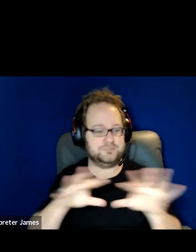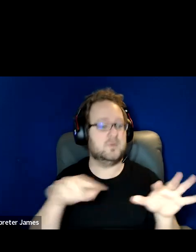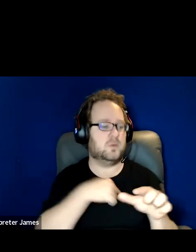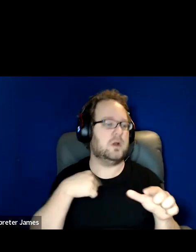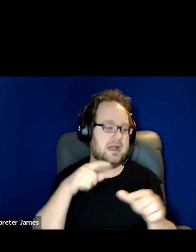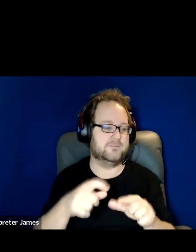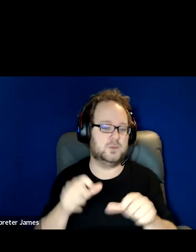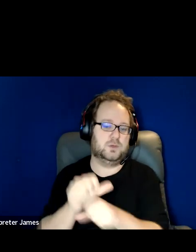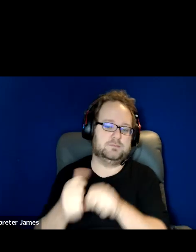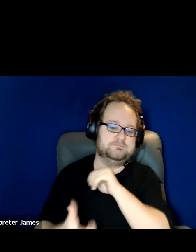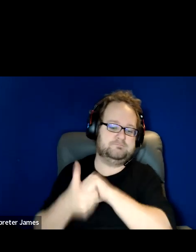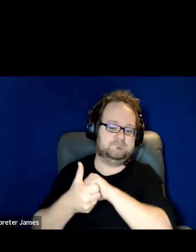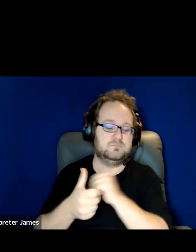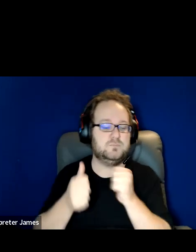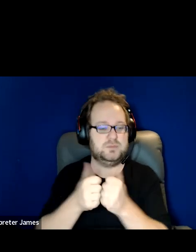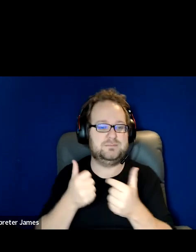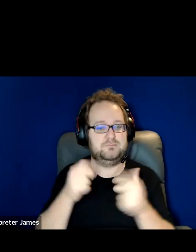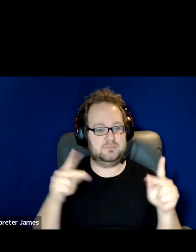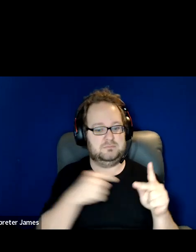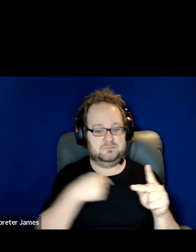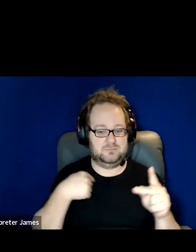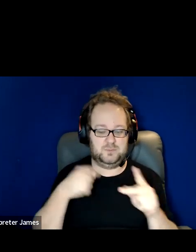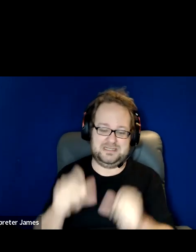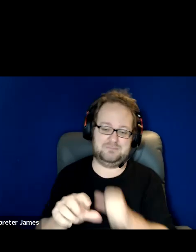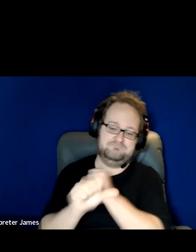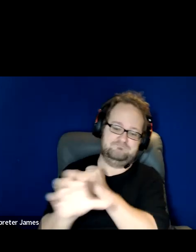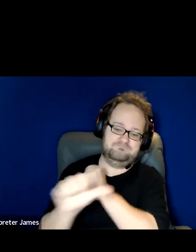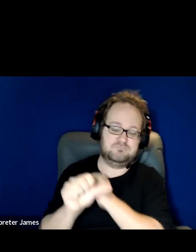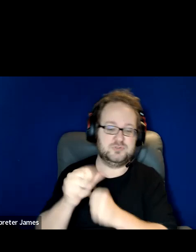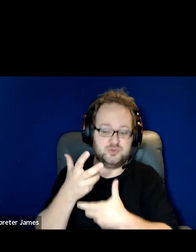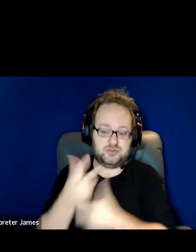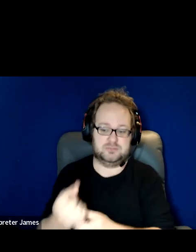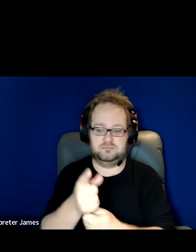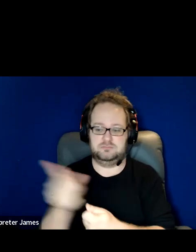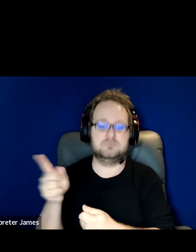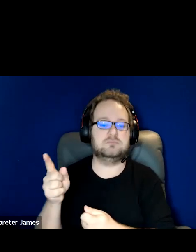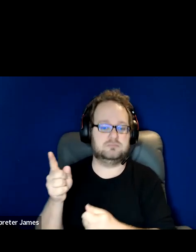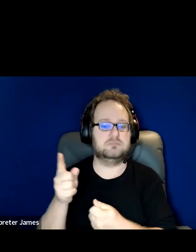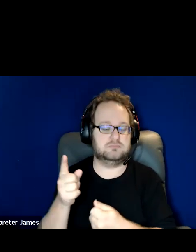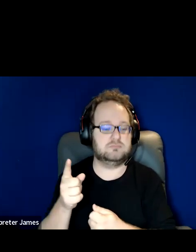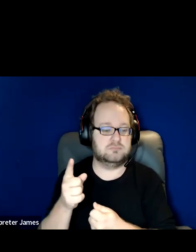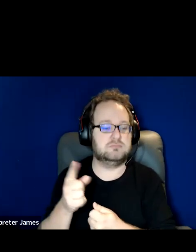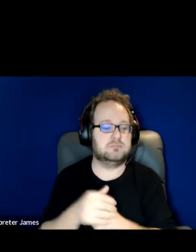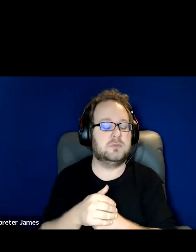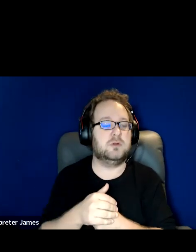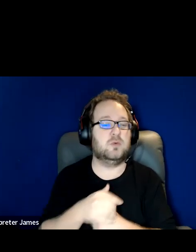messengers like you to improve confidence in vaccines among adverse groups. So we are really focusing on